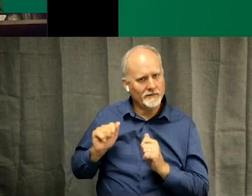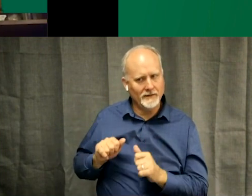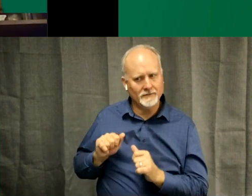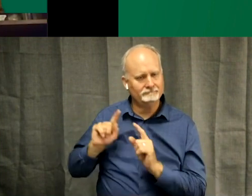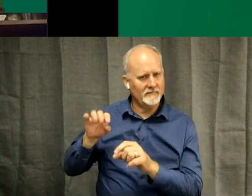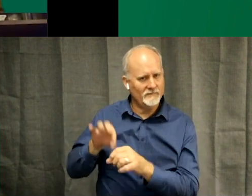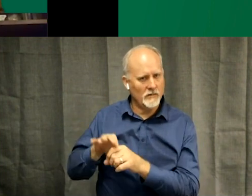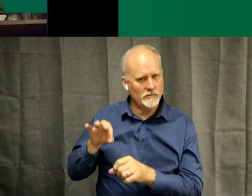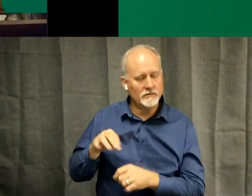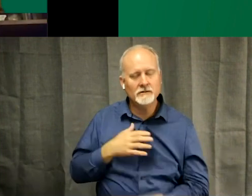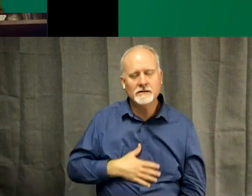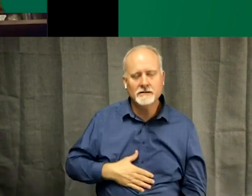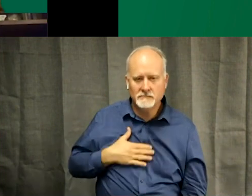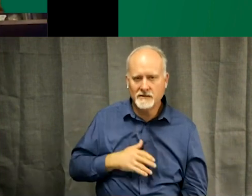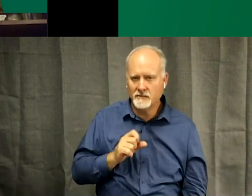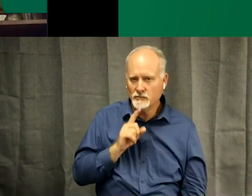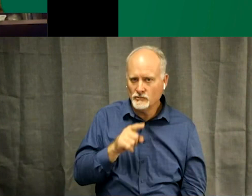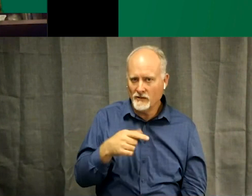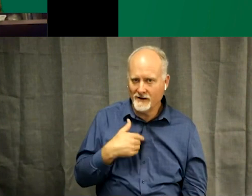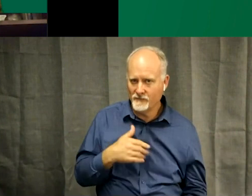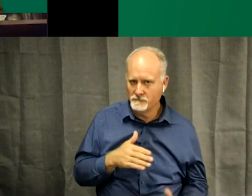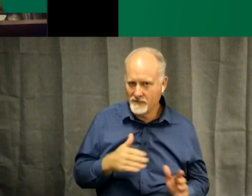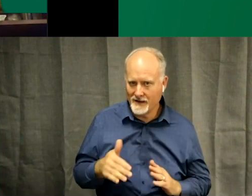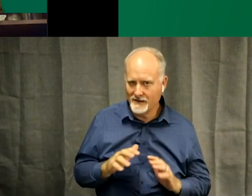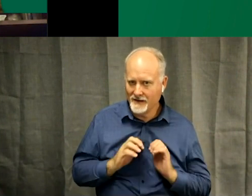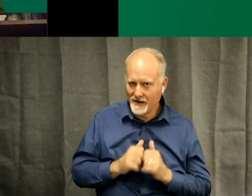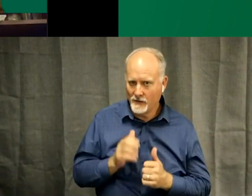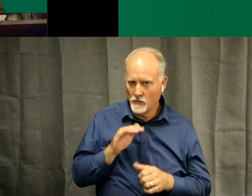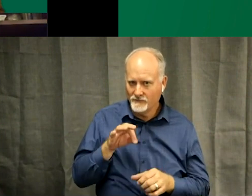so plea please make sure that you have a plan about how you're going to vote on november 3rd